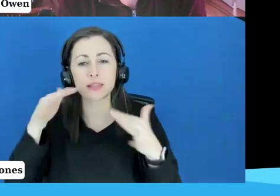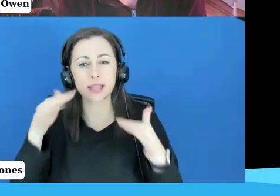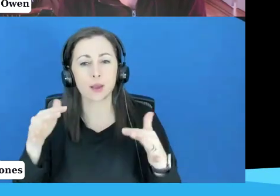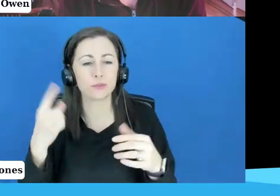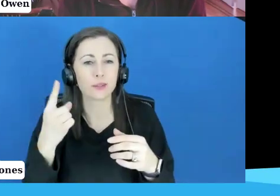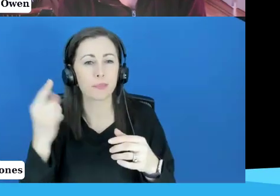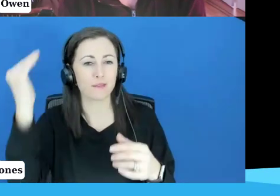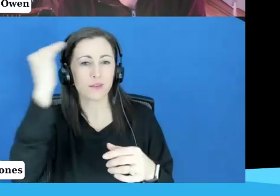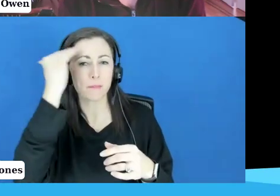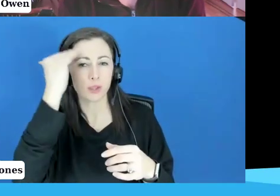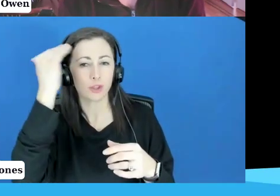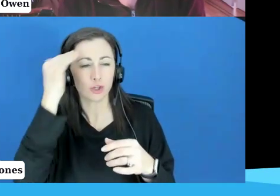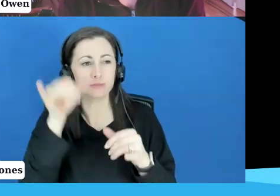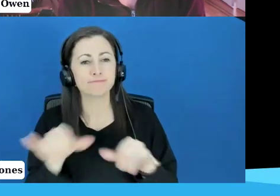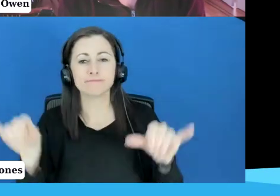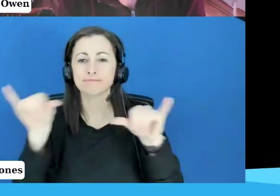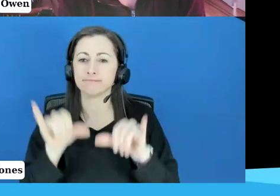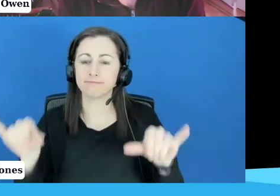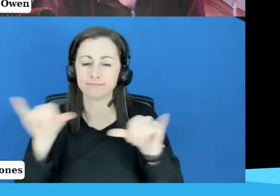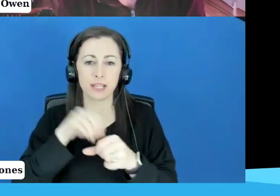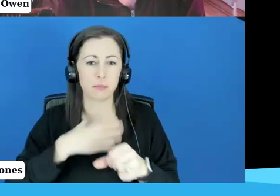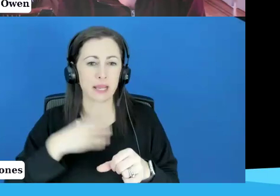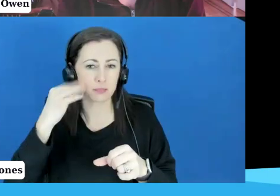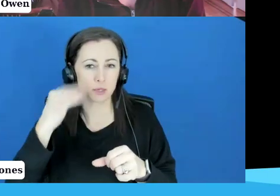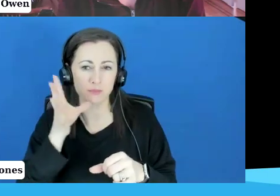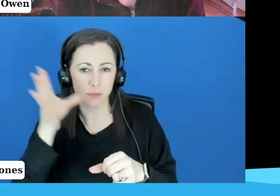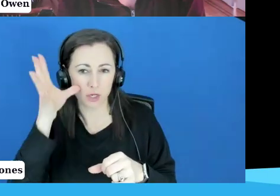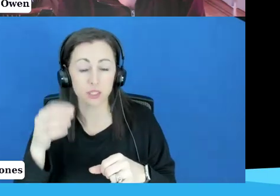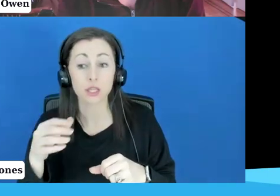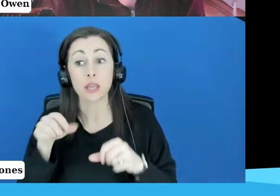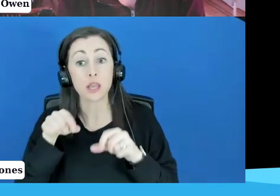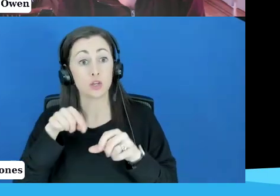in this experience of parenting. In this realization, I discovered something jarring.